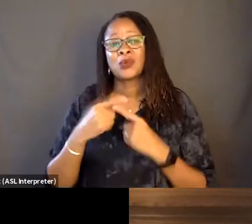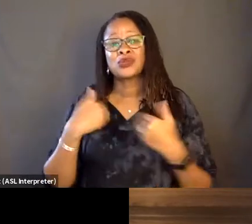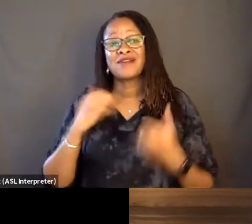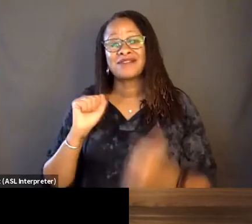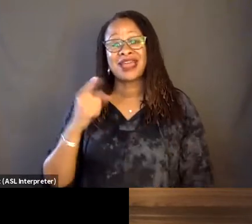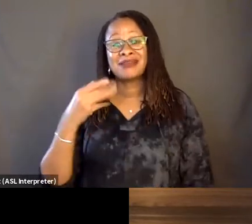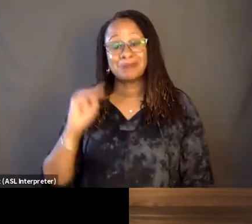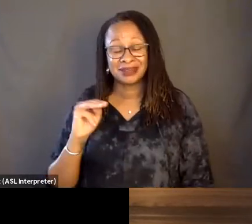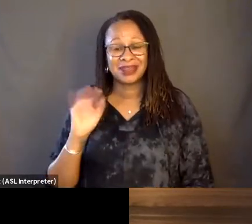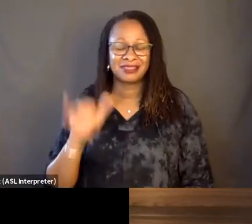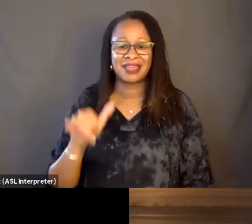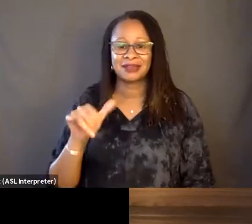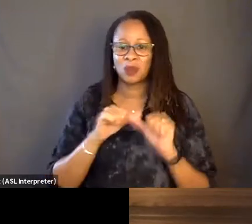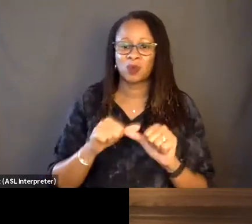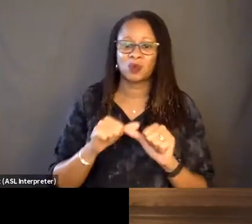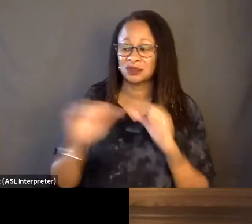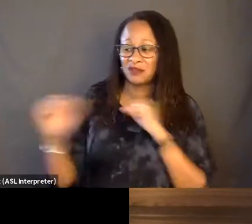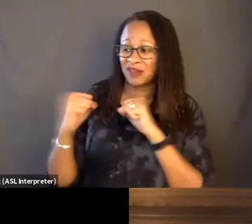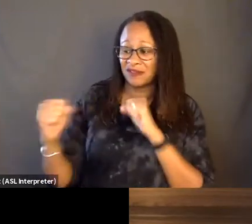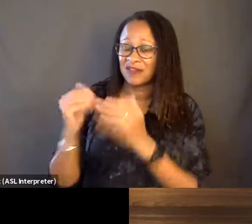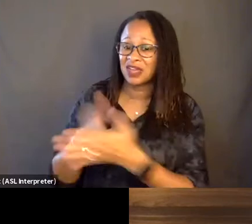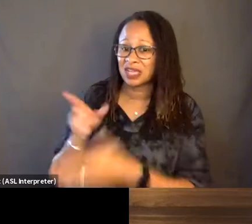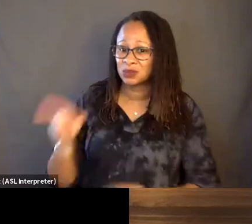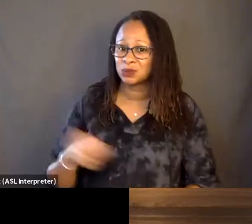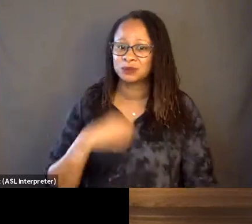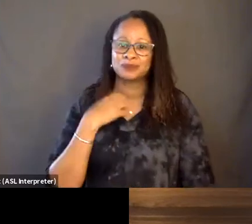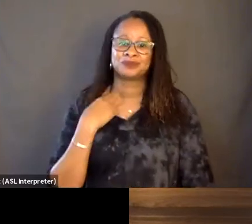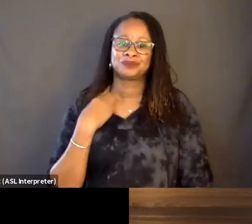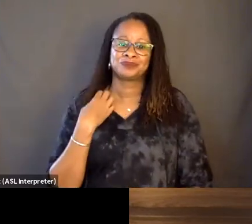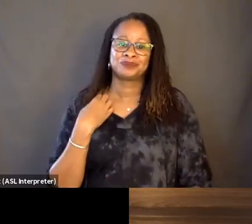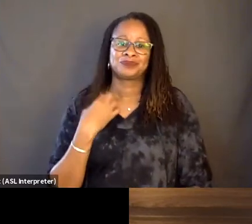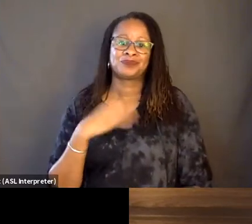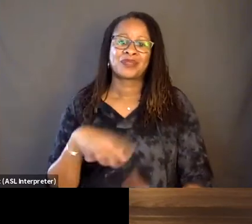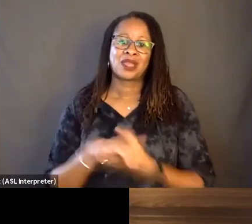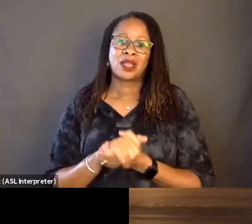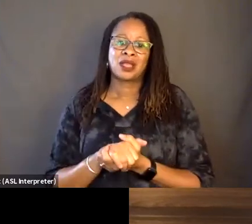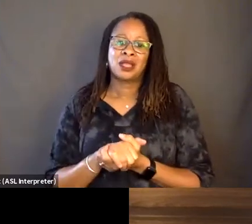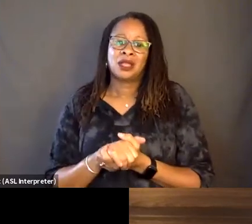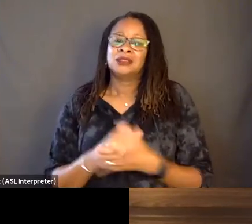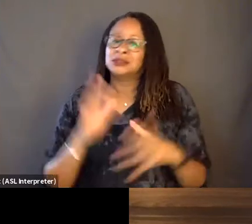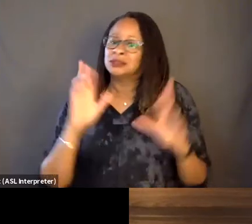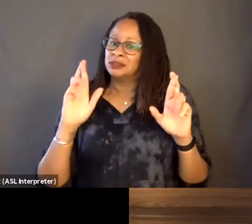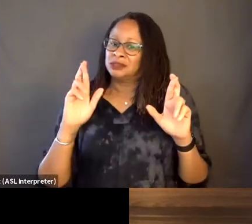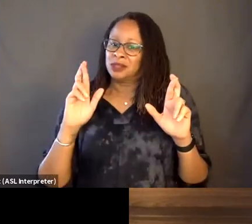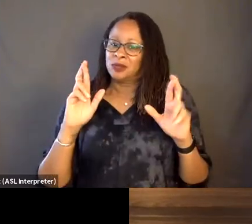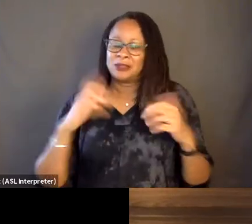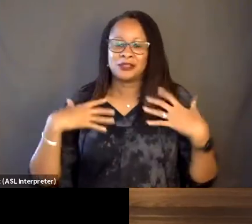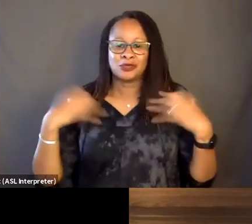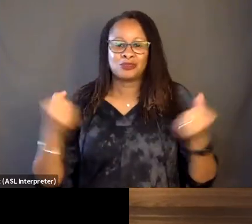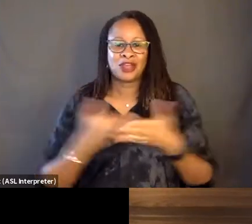that's fighting you. Well, let's hope that there's a brave new world ahead. That's all we can do.